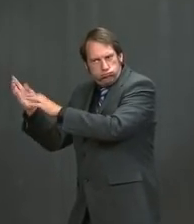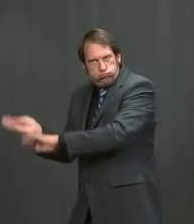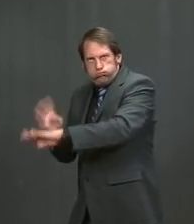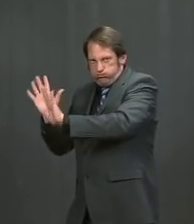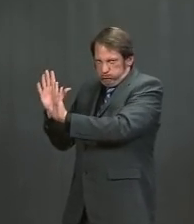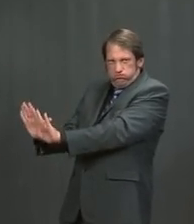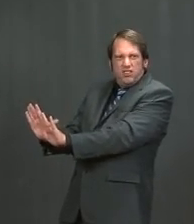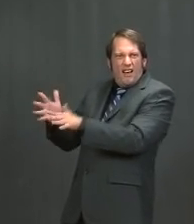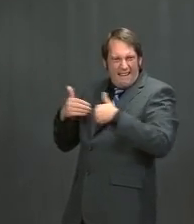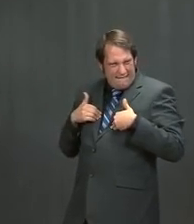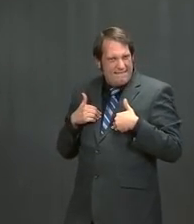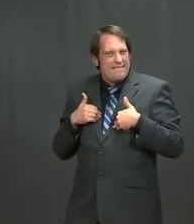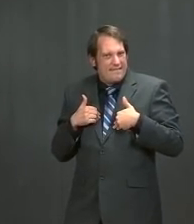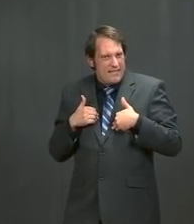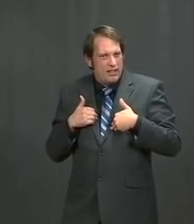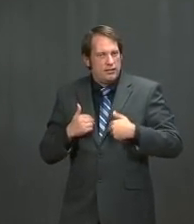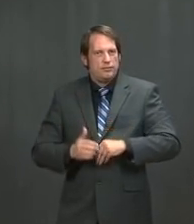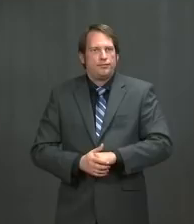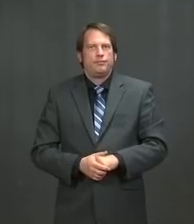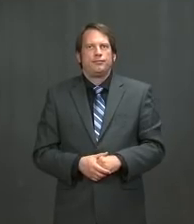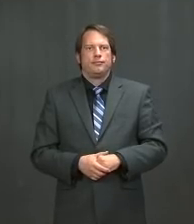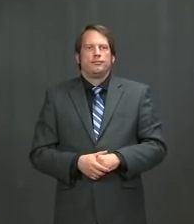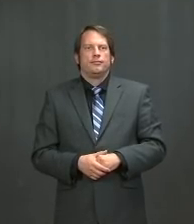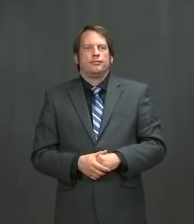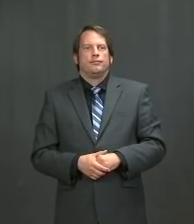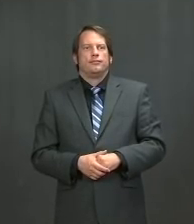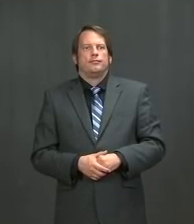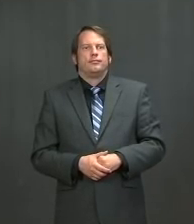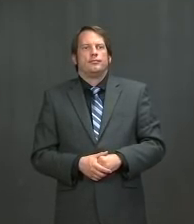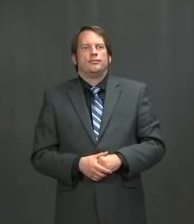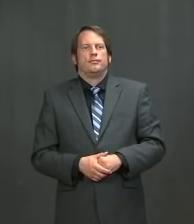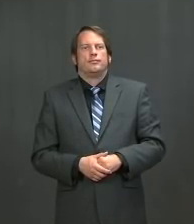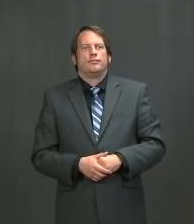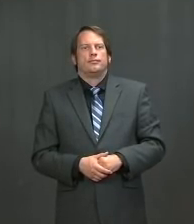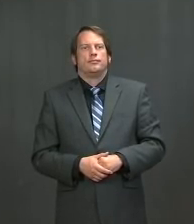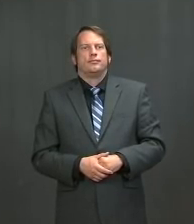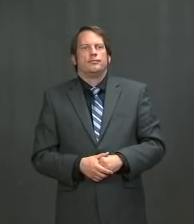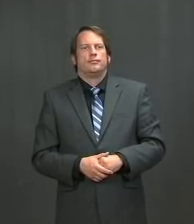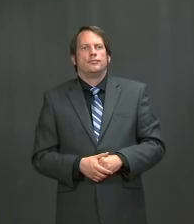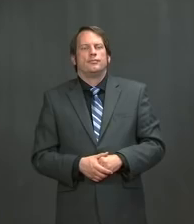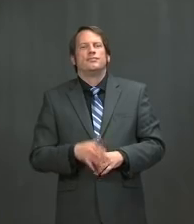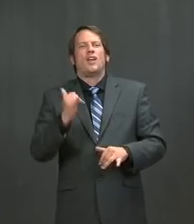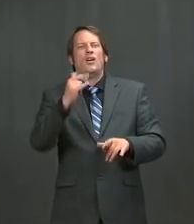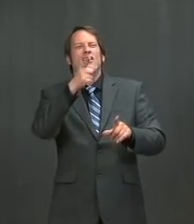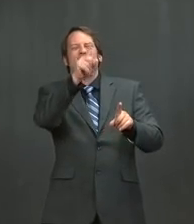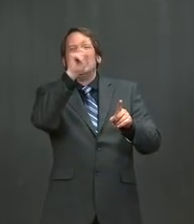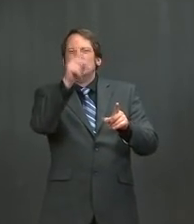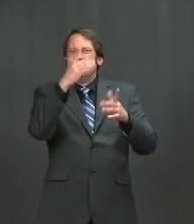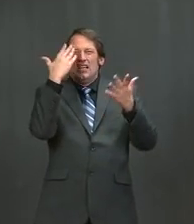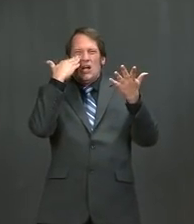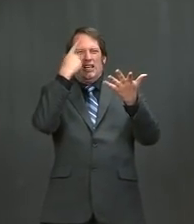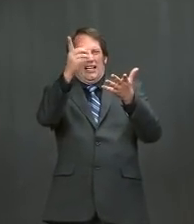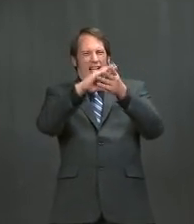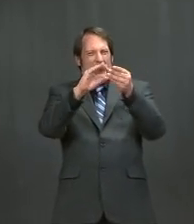Just trying to make certain I understand where you are with taxation -- Ms. Psaki: Okay. The Press: -- on the individual level. On Friday, in the President's remarks